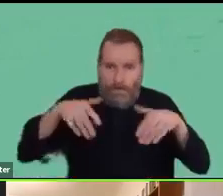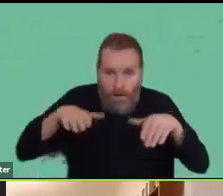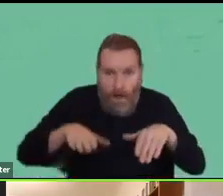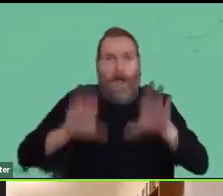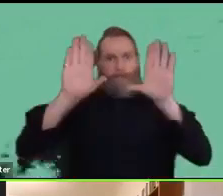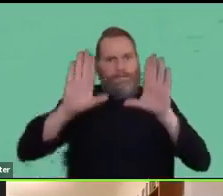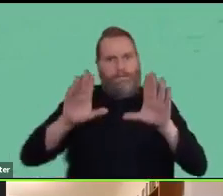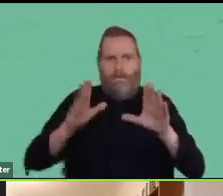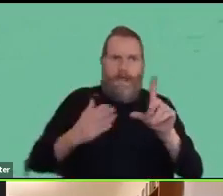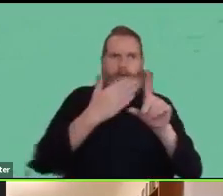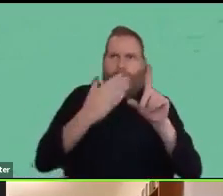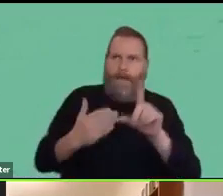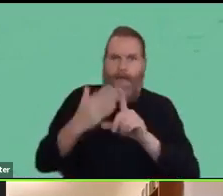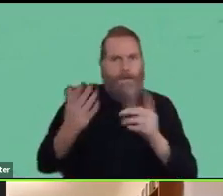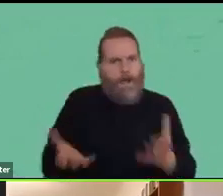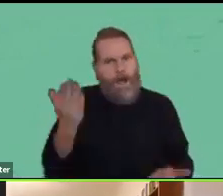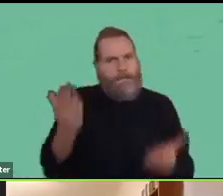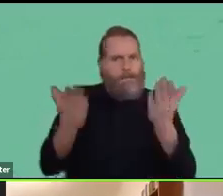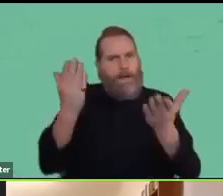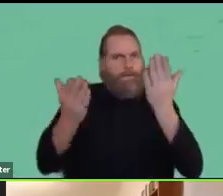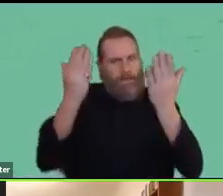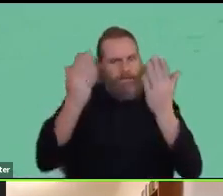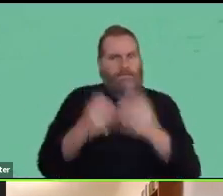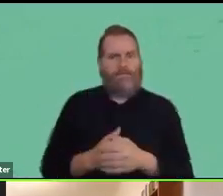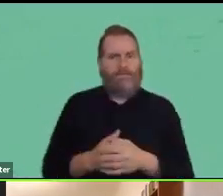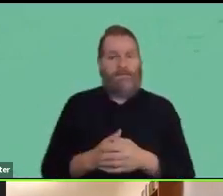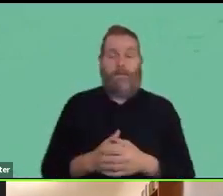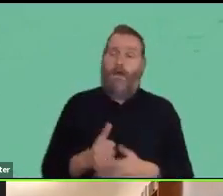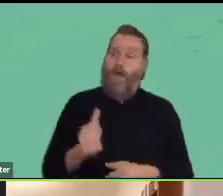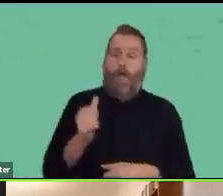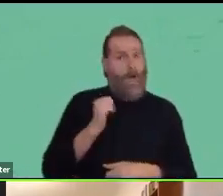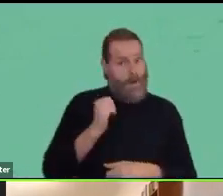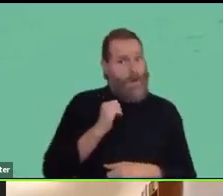that for all the difficulties in the private sector and and I don't underestimate them